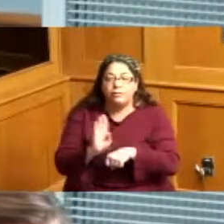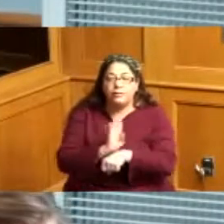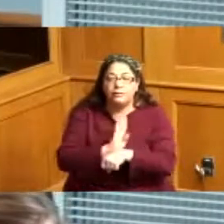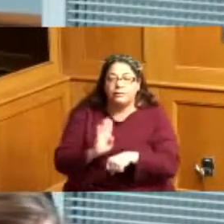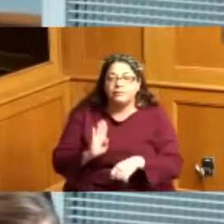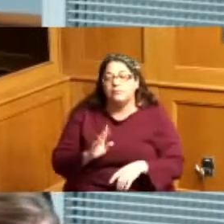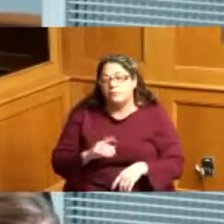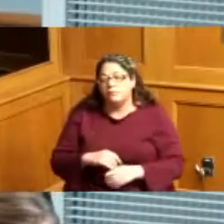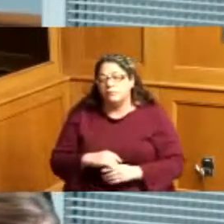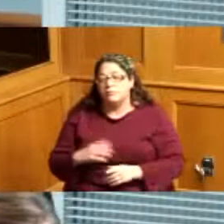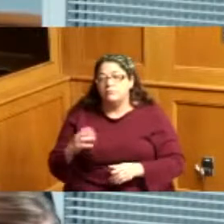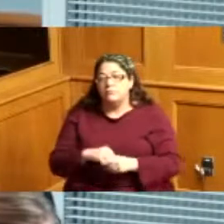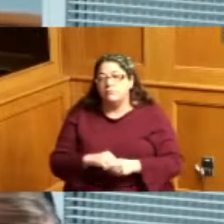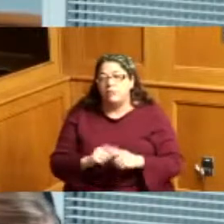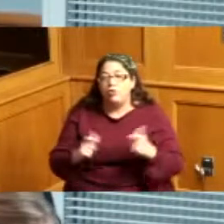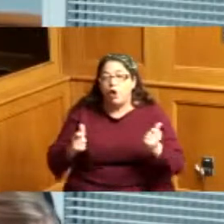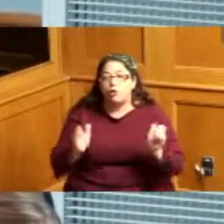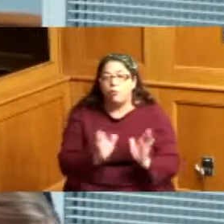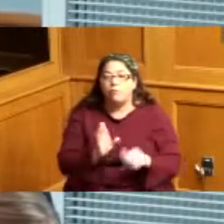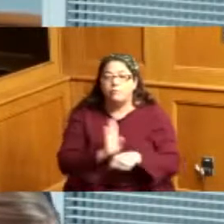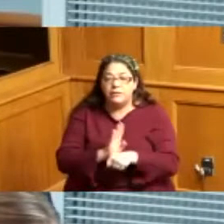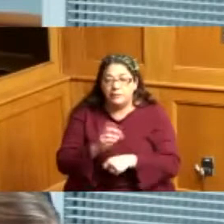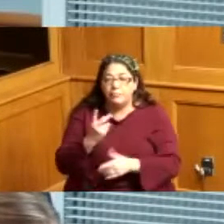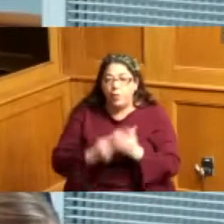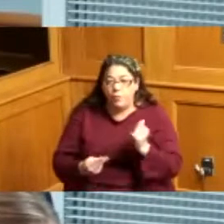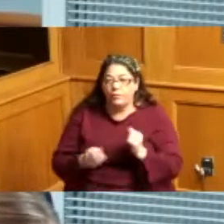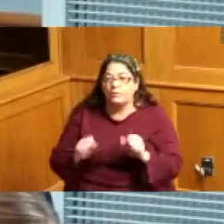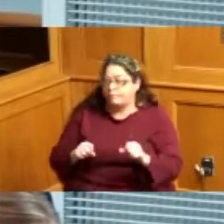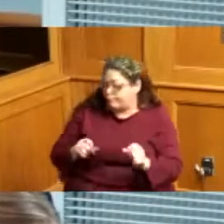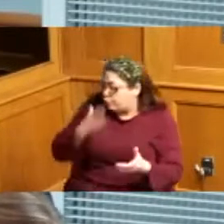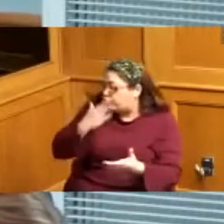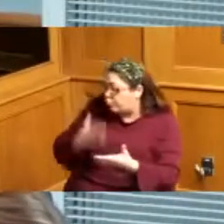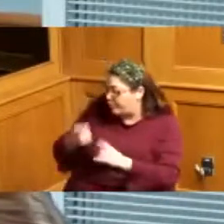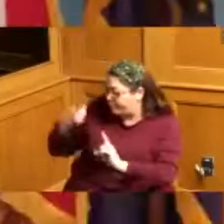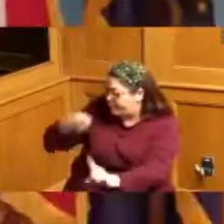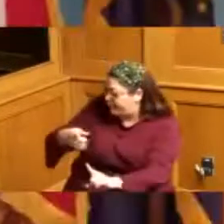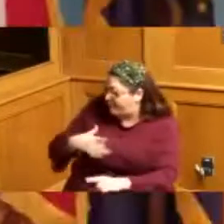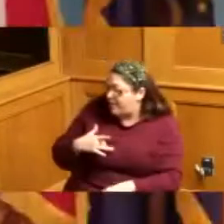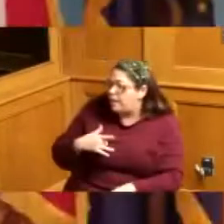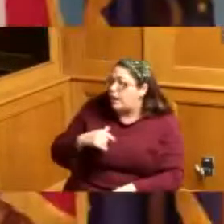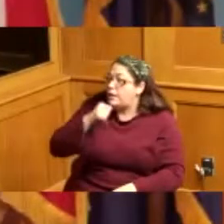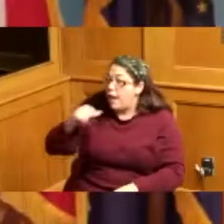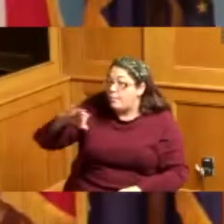as well large and small businesses okay good yeah I just I felt like I said non-profits churches